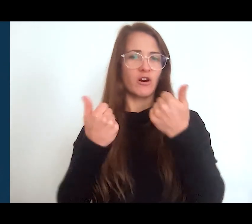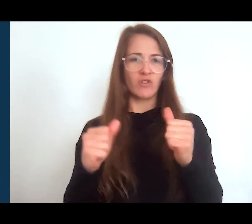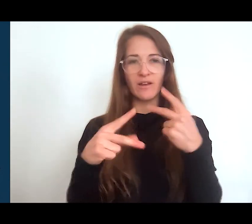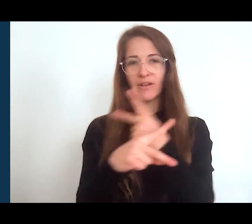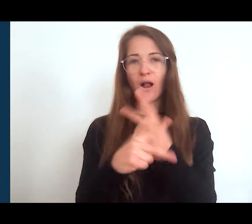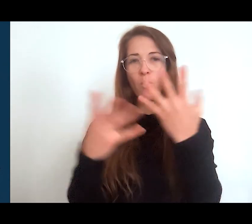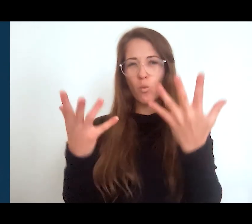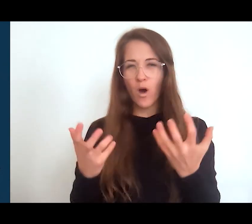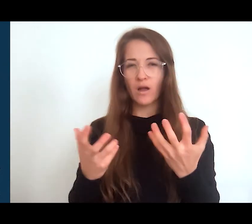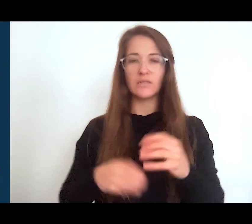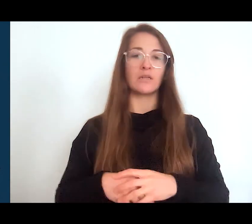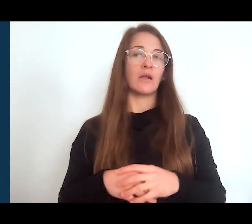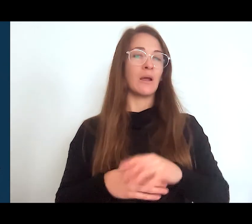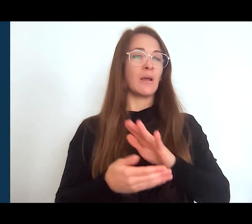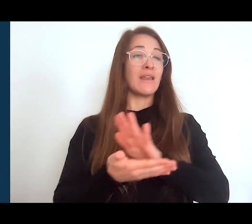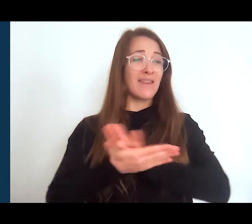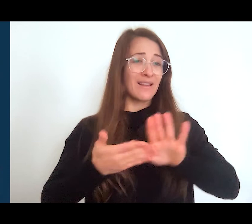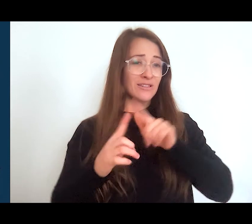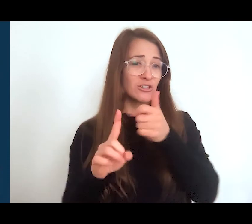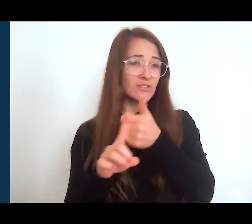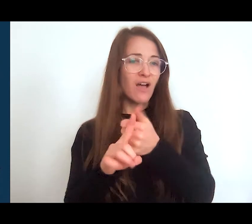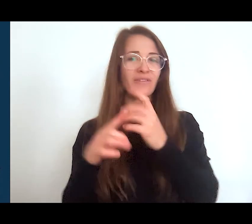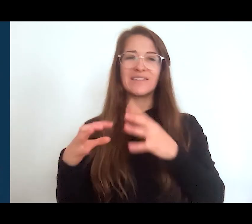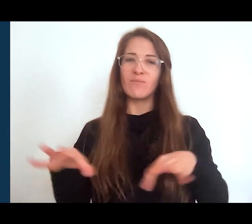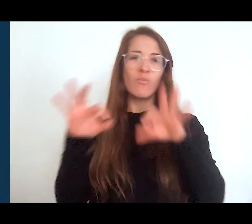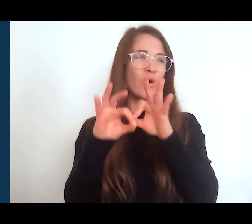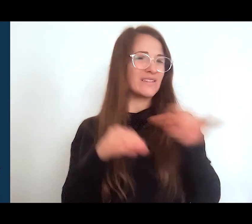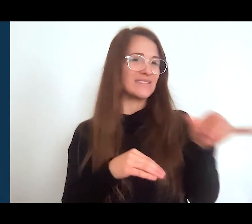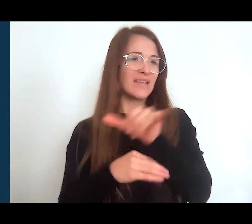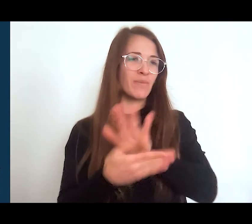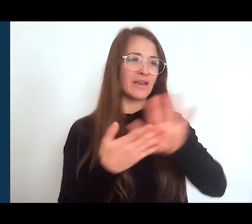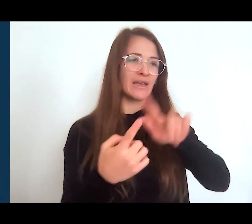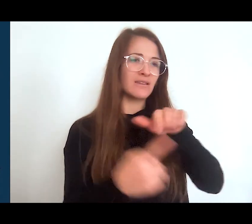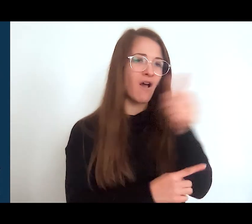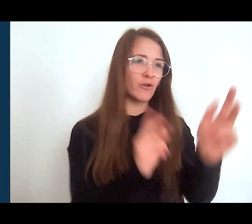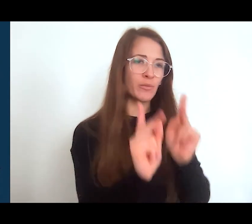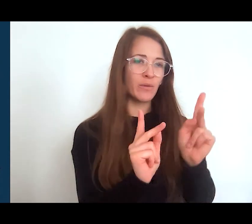STRONGER AND TRYING TO FIGURE OUT WHAT YOU WANT TO DO. BEING KIND IS IMPORTANT.